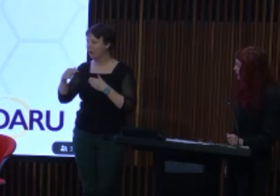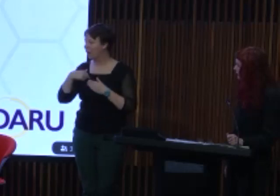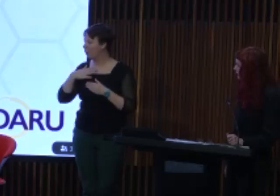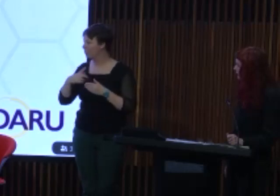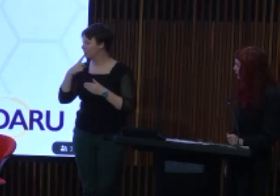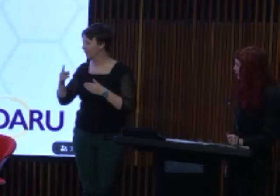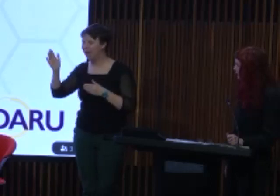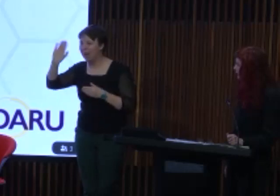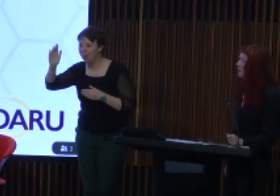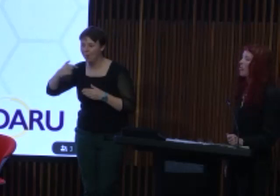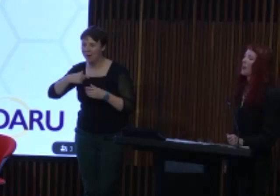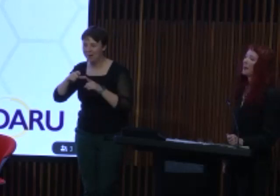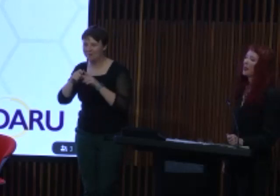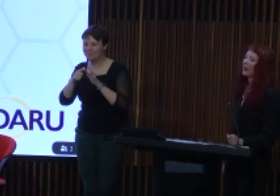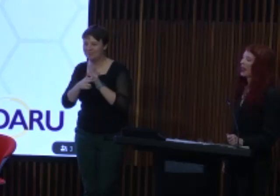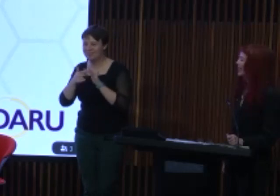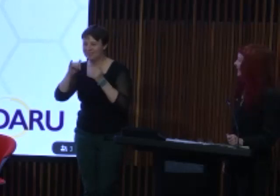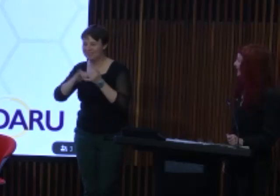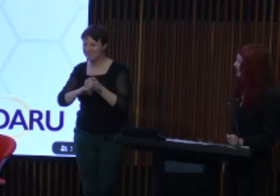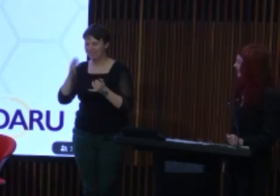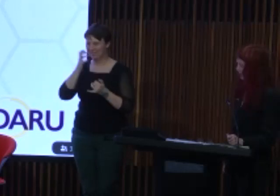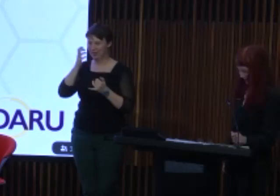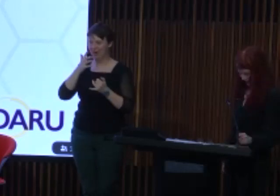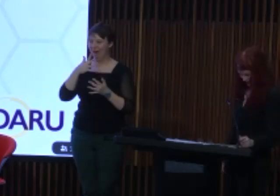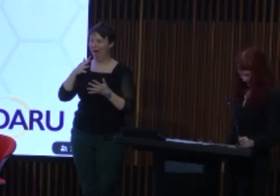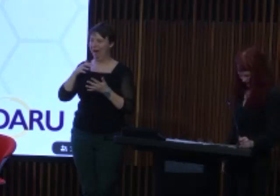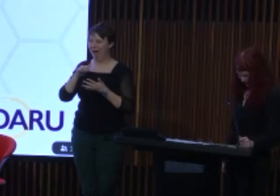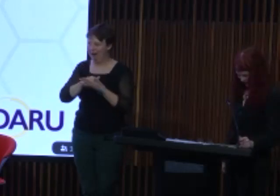hello, It's Denise speaking for the signers. I'm sorry about. I'll just mark myself down